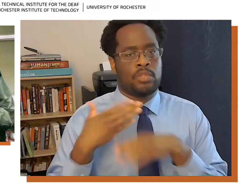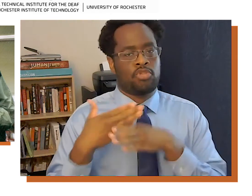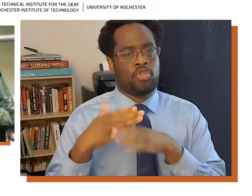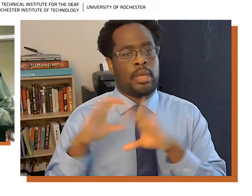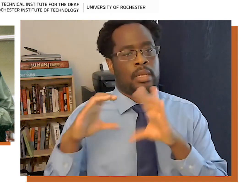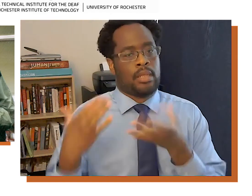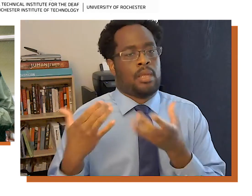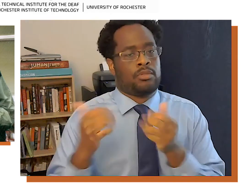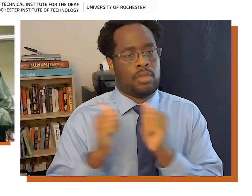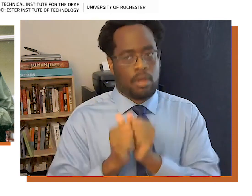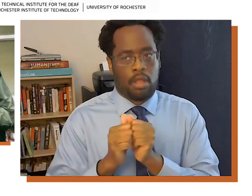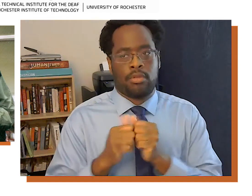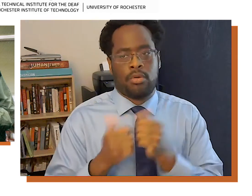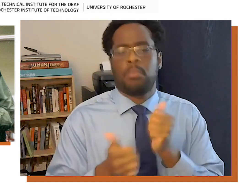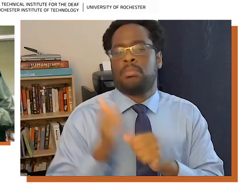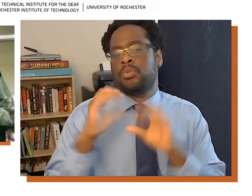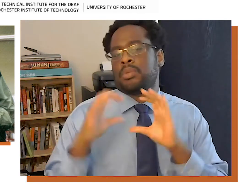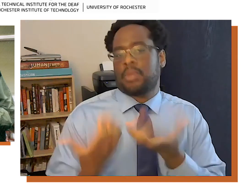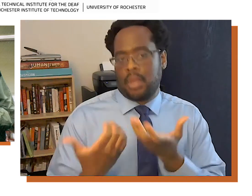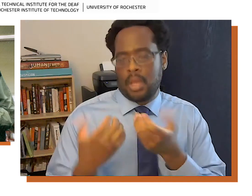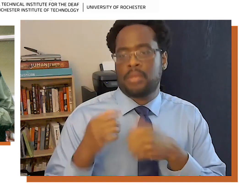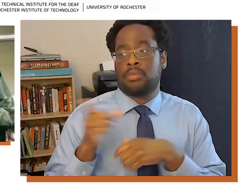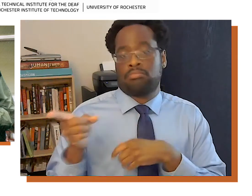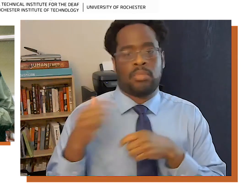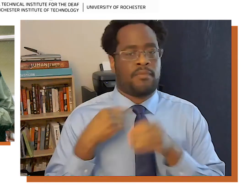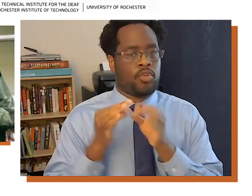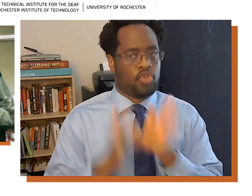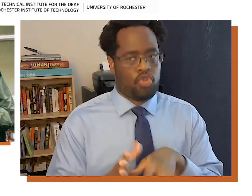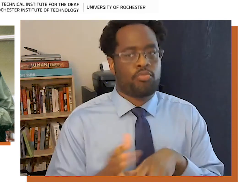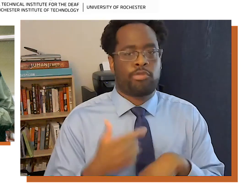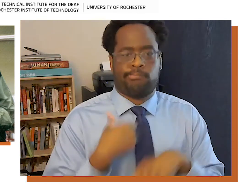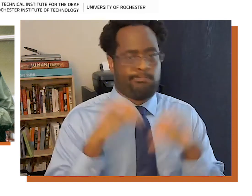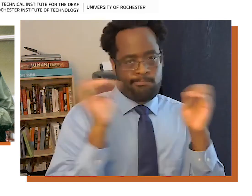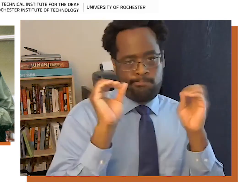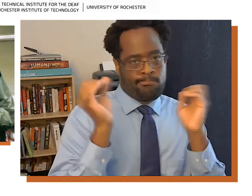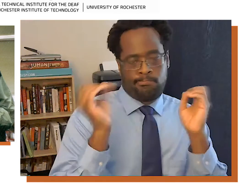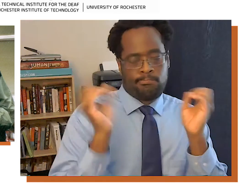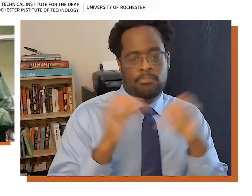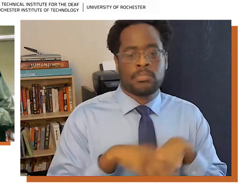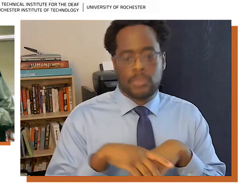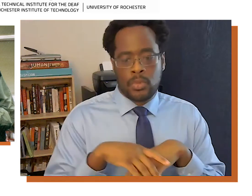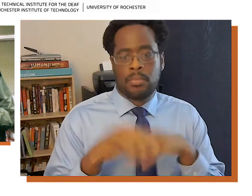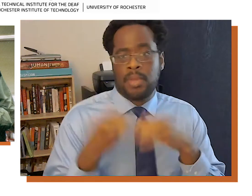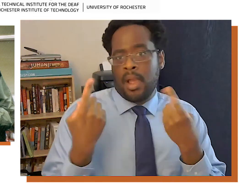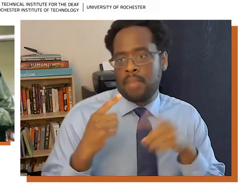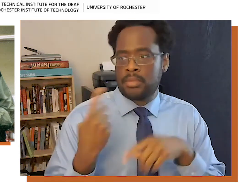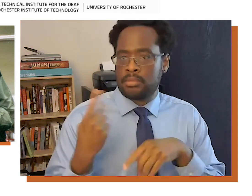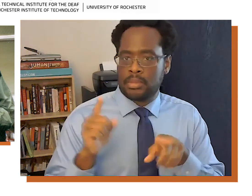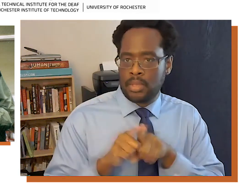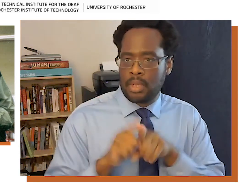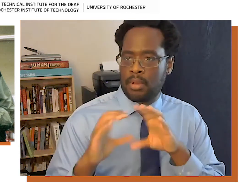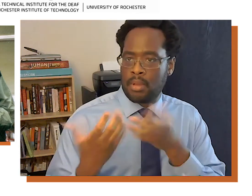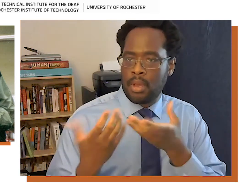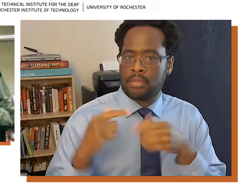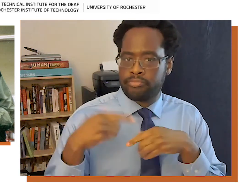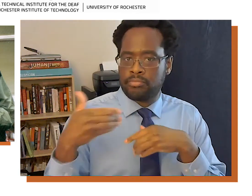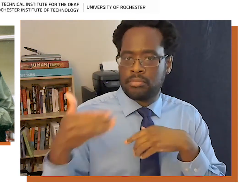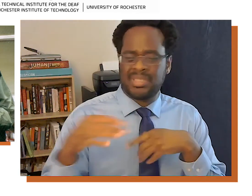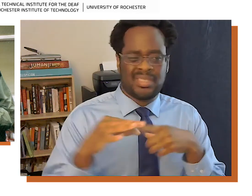We did have an interpreter, which I didn't know how to use, and there were occasionally interpreters in my classrooms.